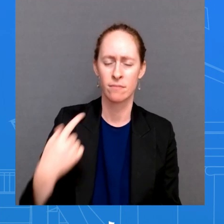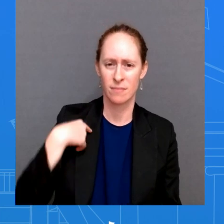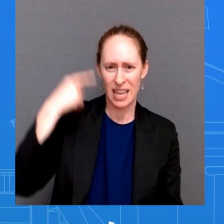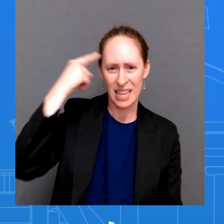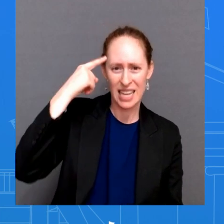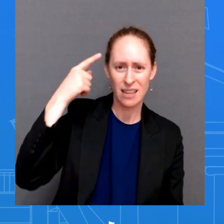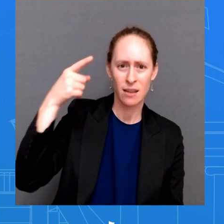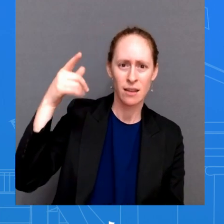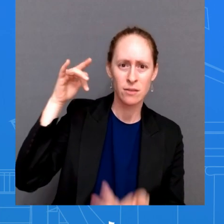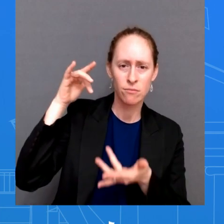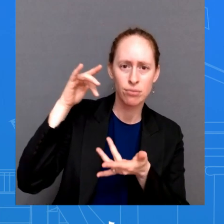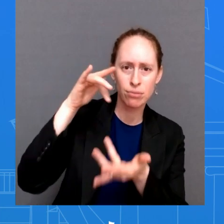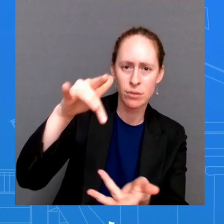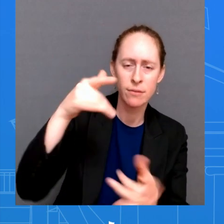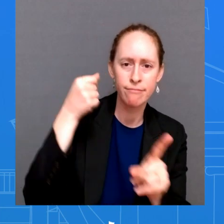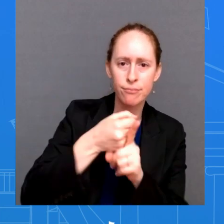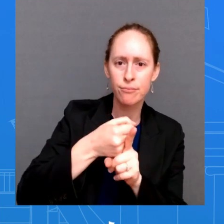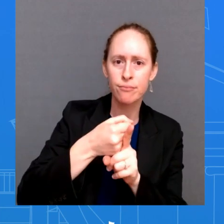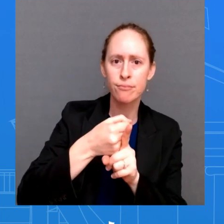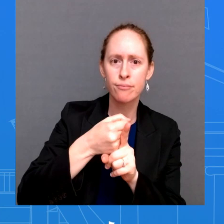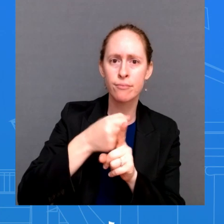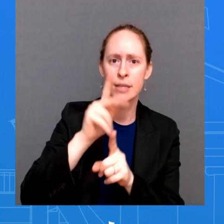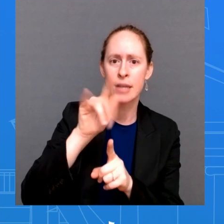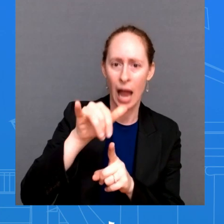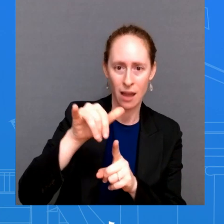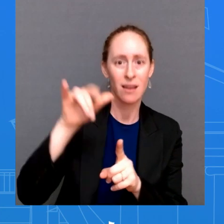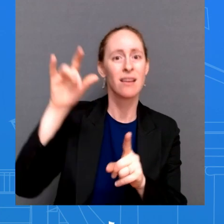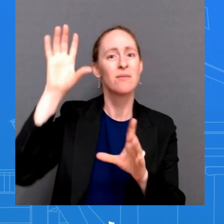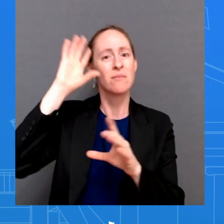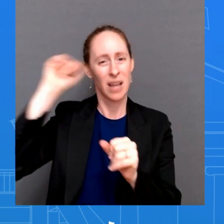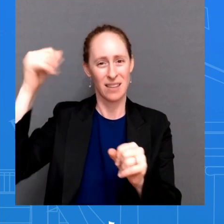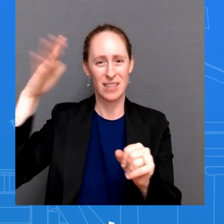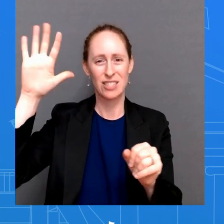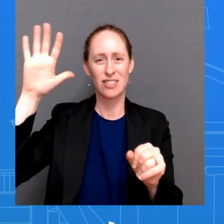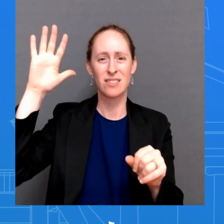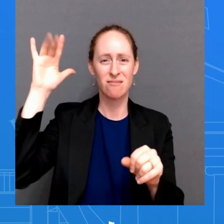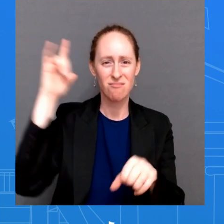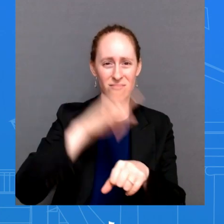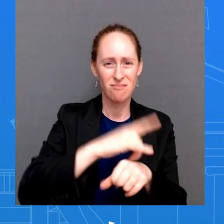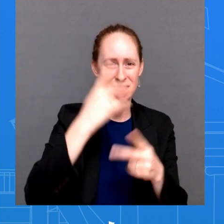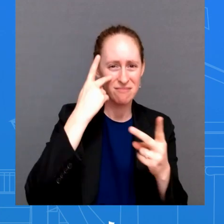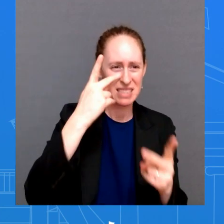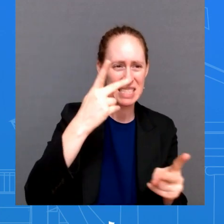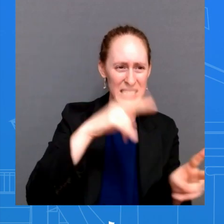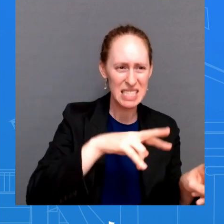And he visited Kentucky at that time. I remember traveling with him, and it was a devastating